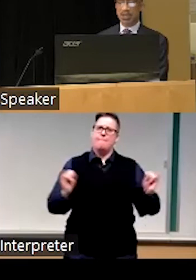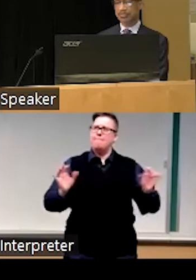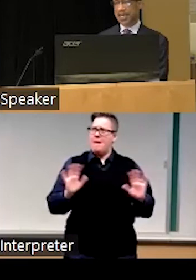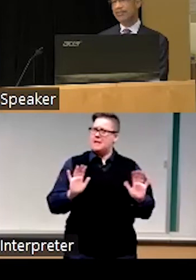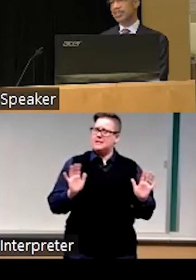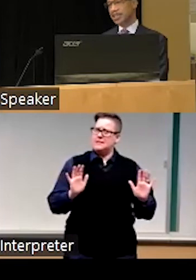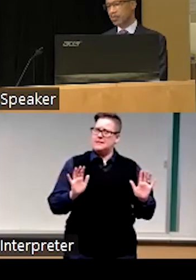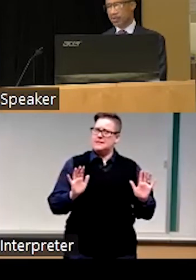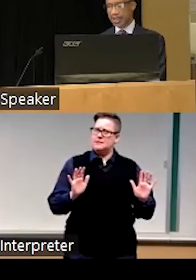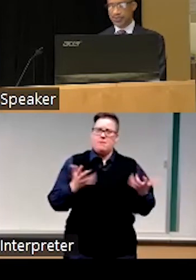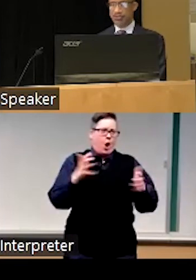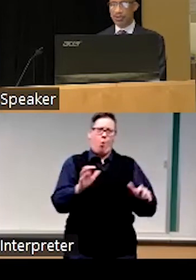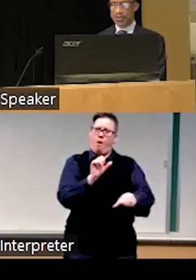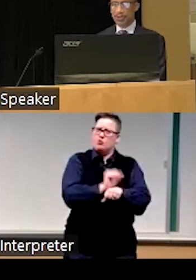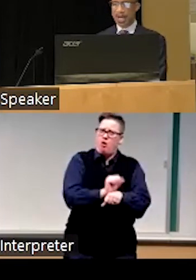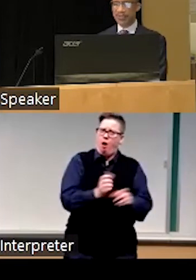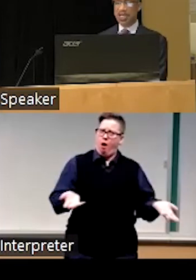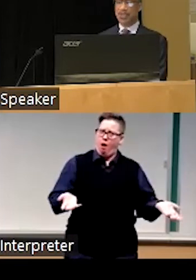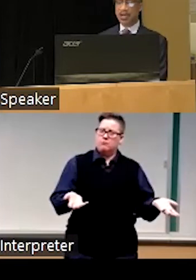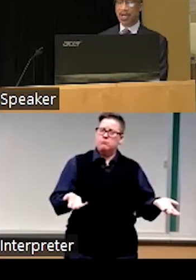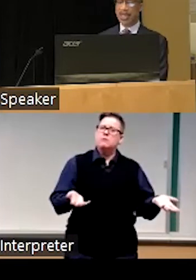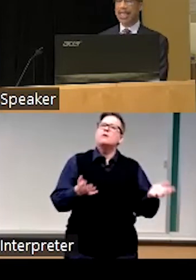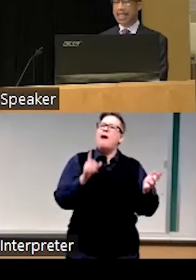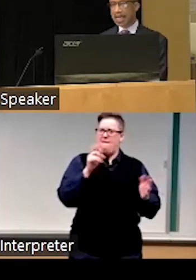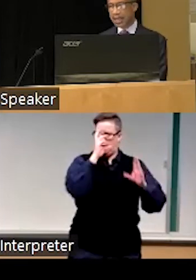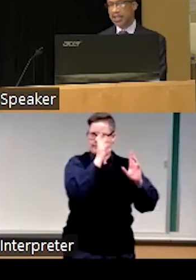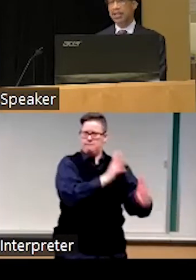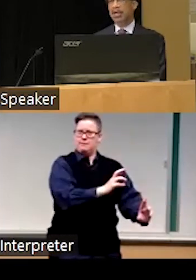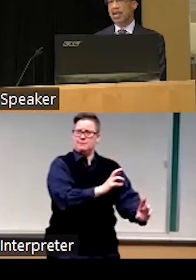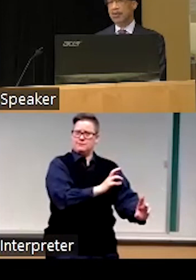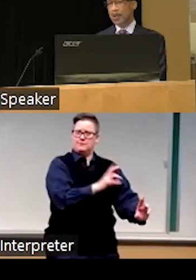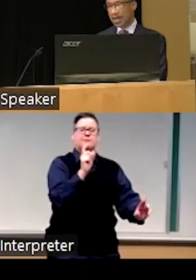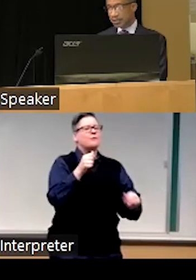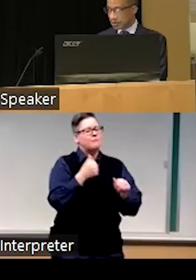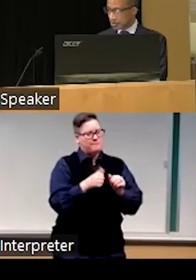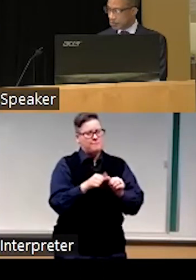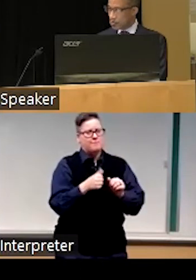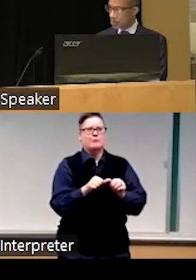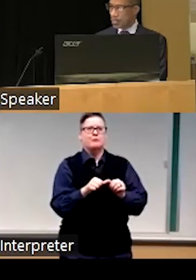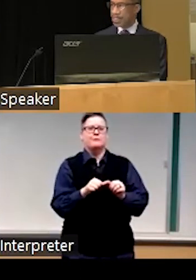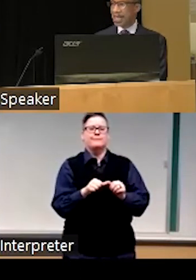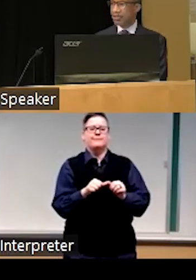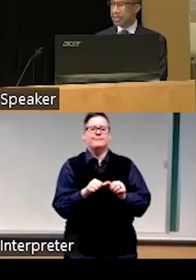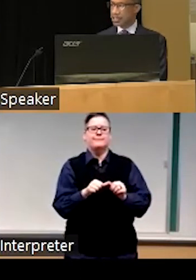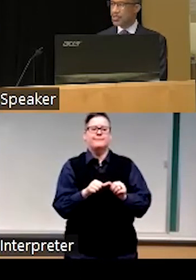gainfully employed and so forth and so we have to keep that in mind again by reaching out and